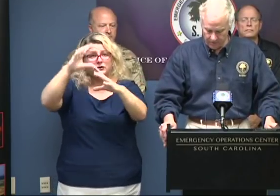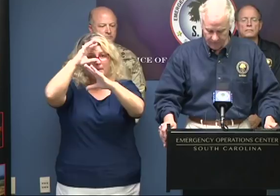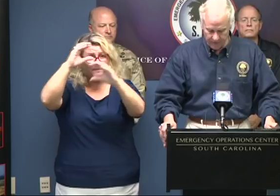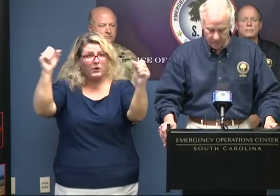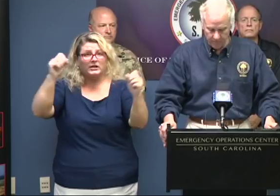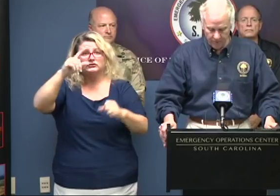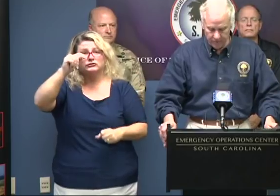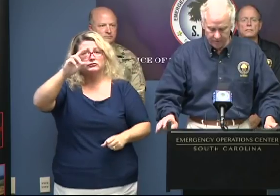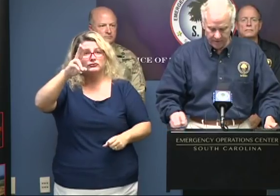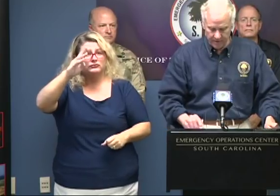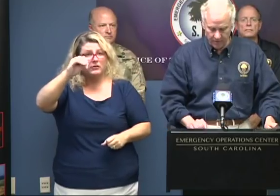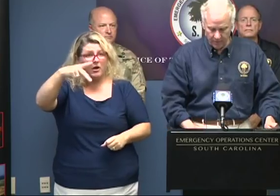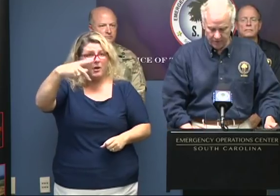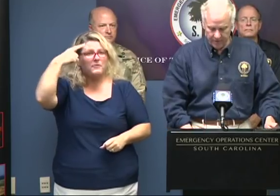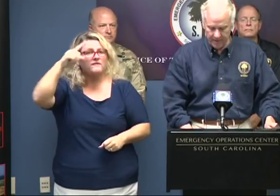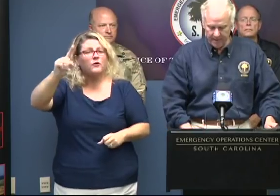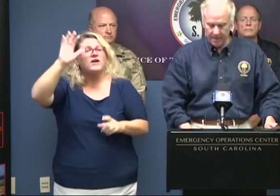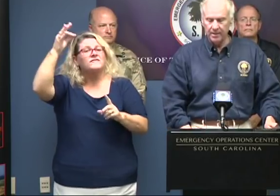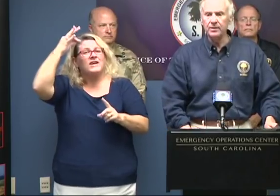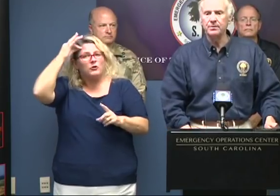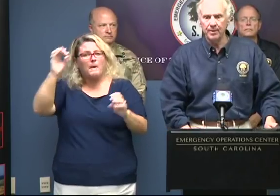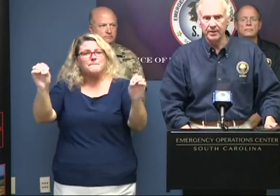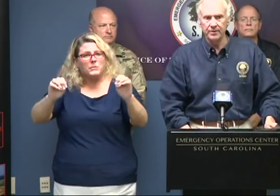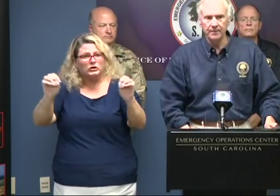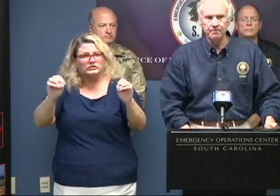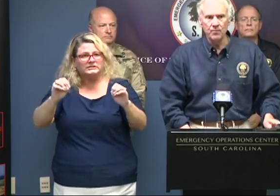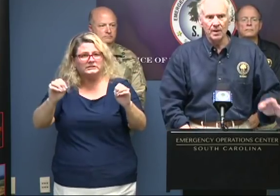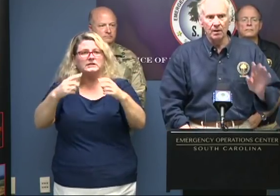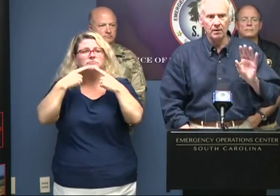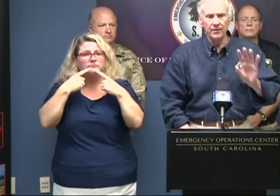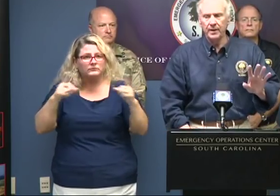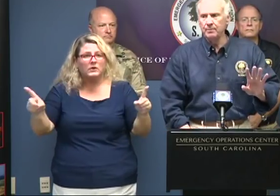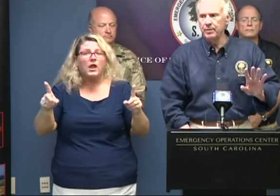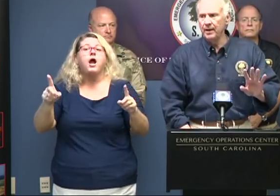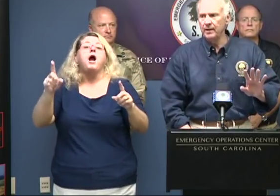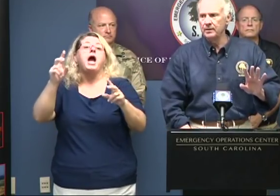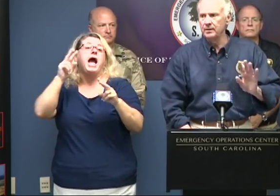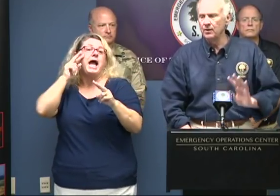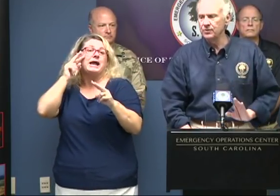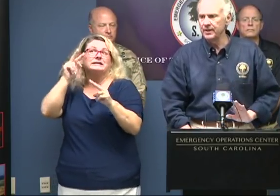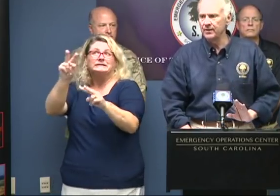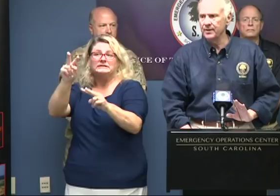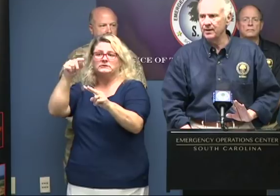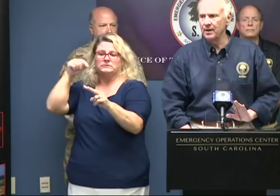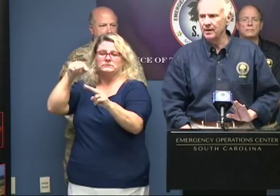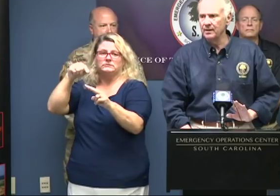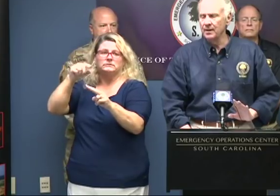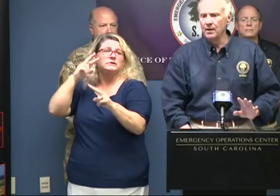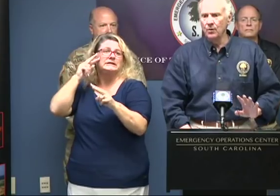for a federal emergency declaration in anticipation of the impact on South Carolina.